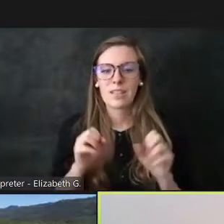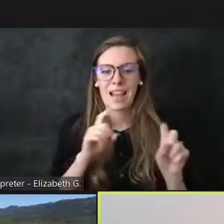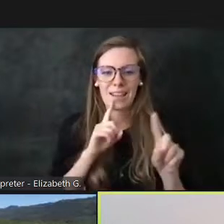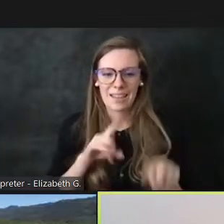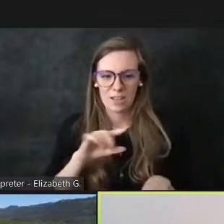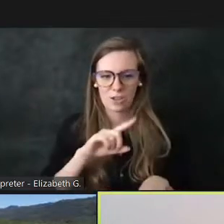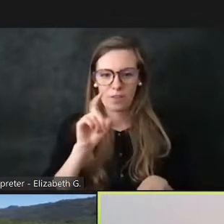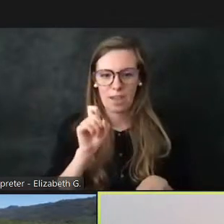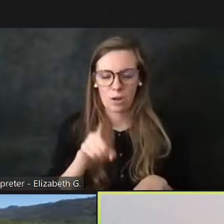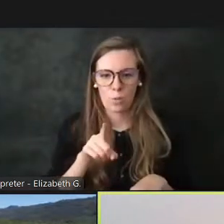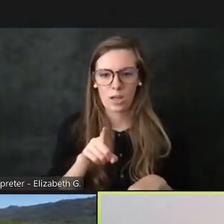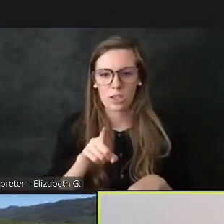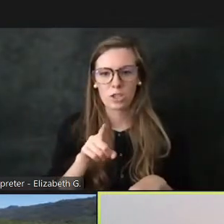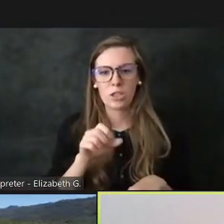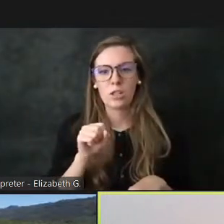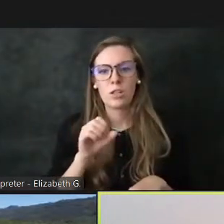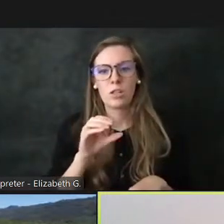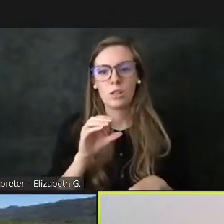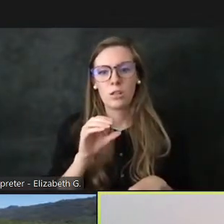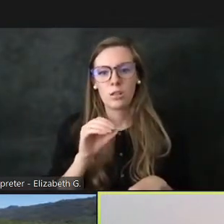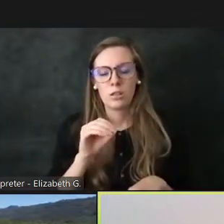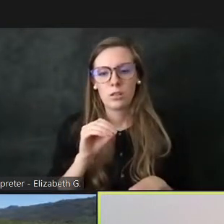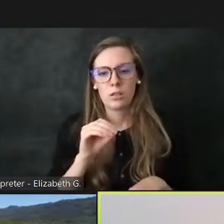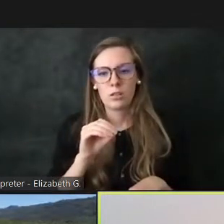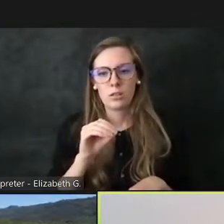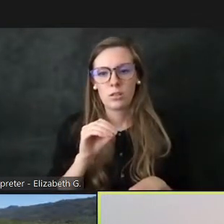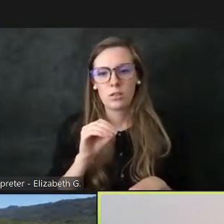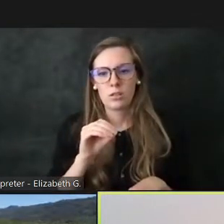So children for a variety of reasons.